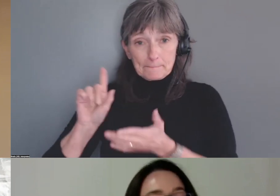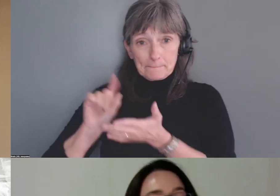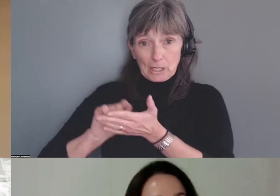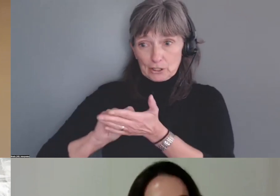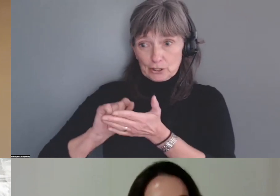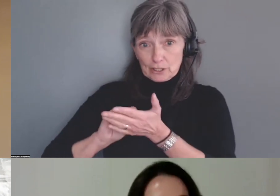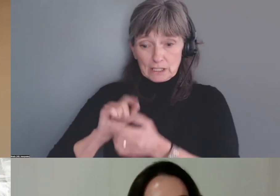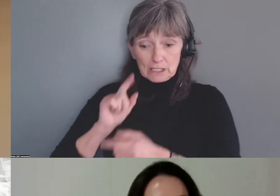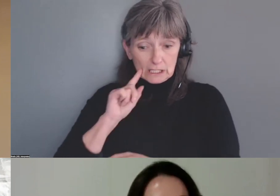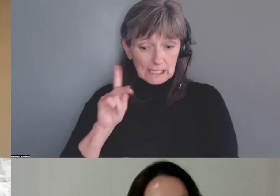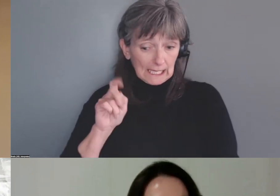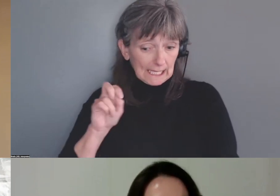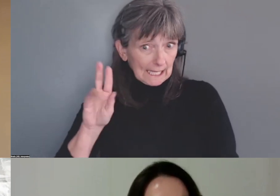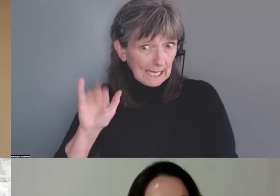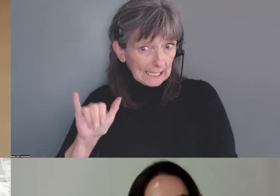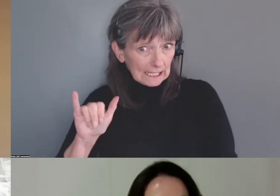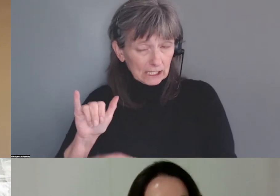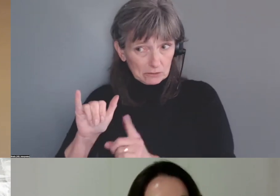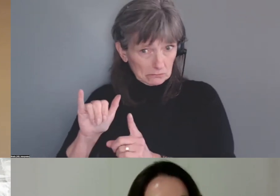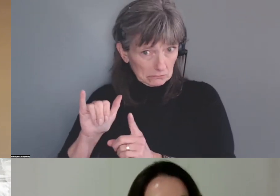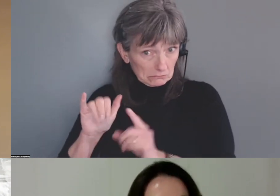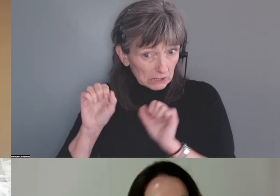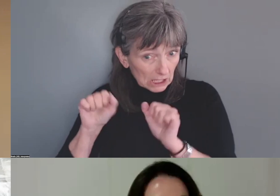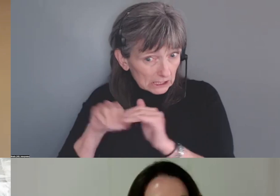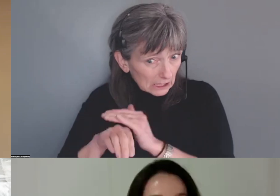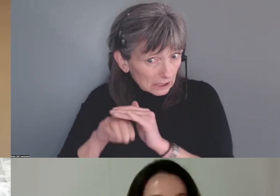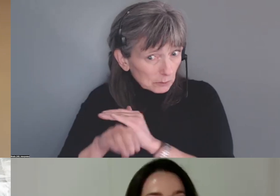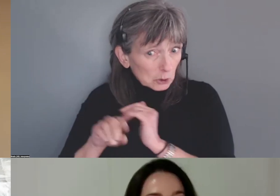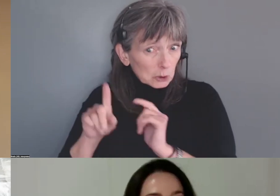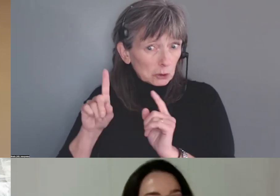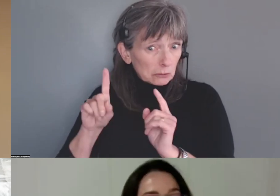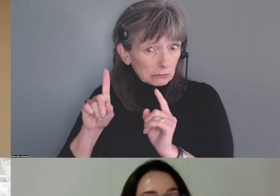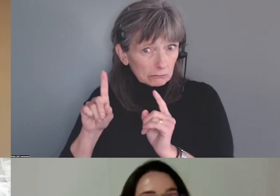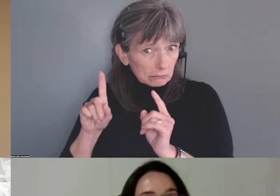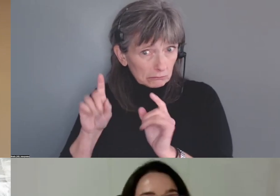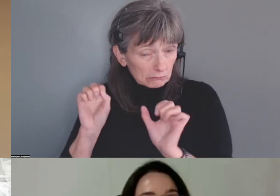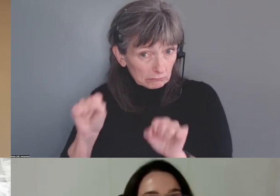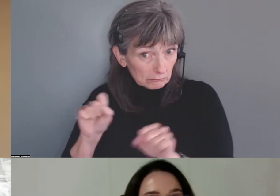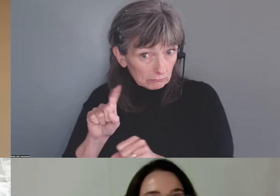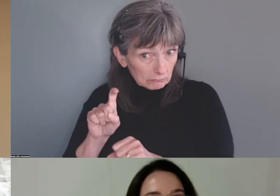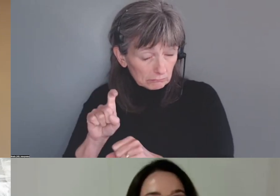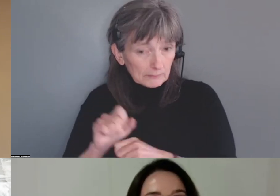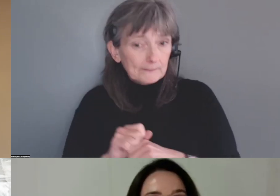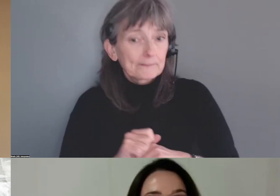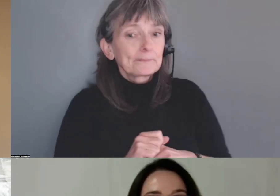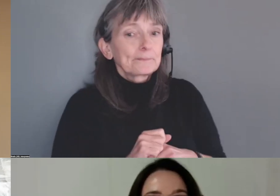What kind of pathways are available for that? Dione: Yeah, so I didn't include any of that